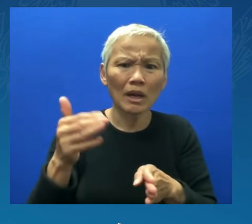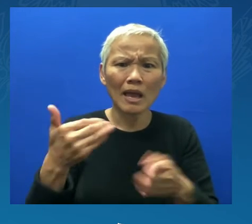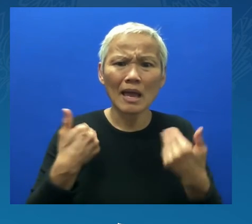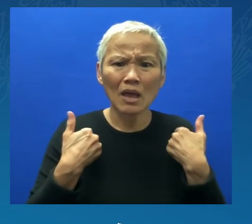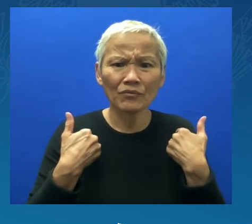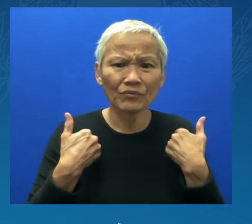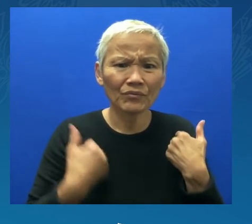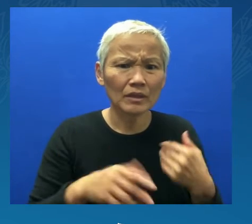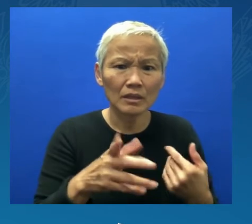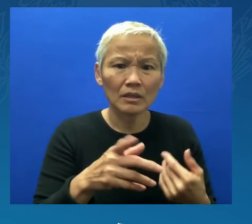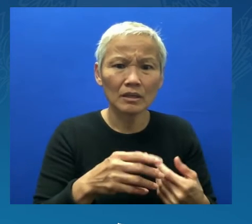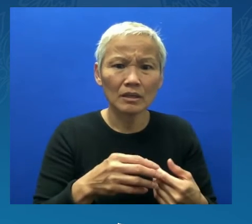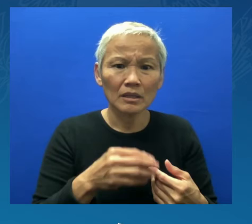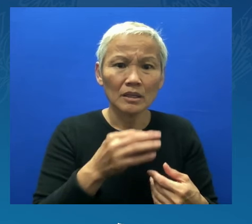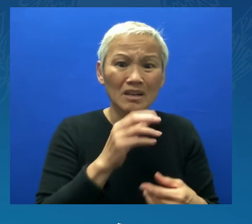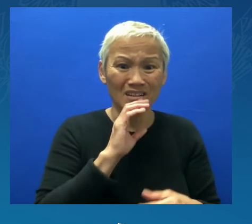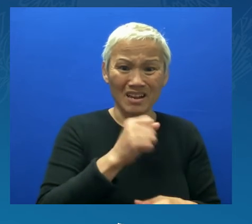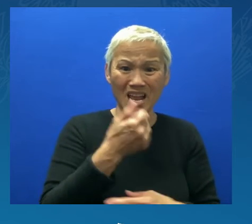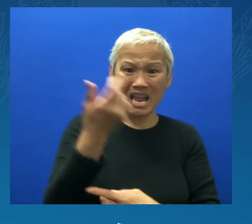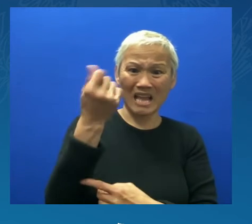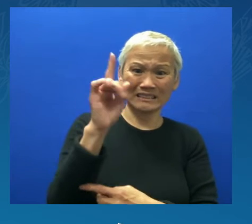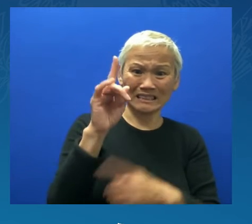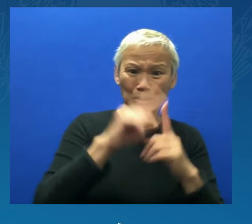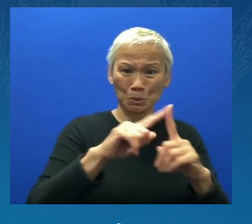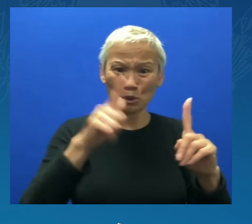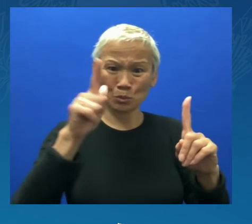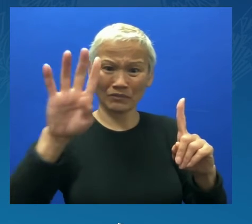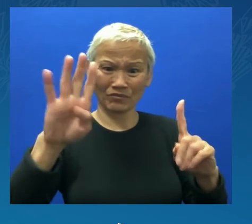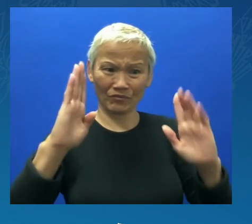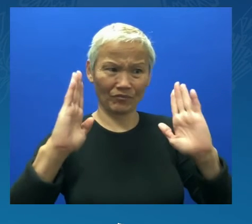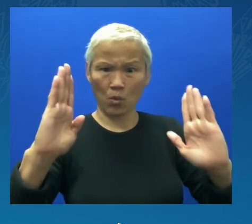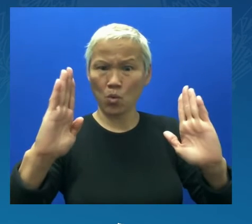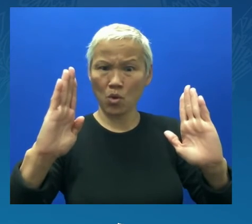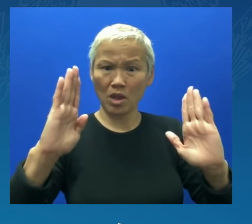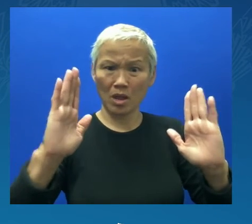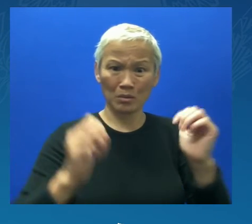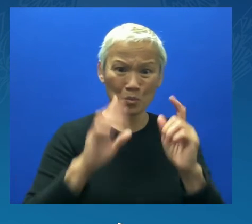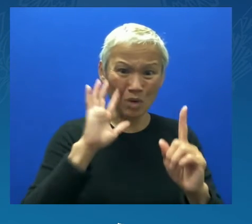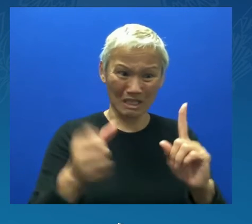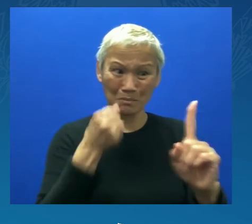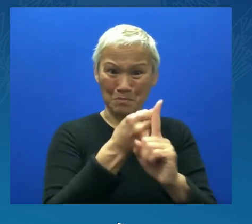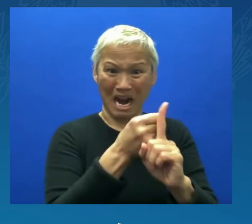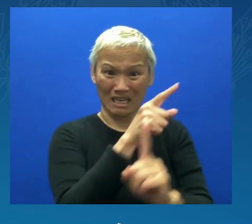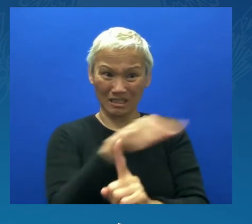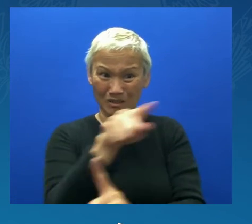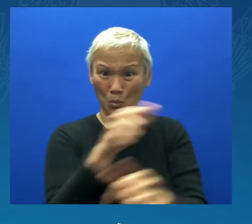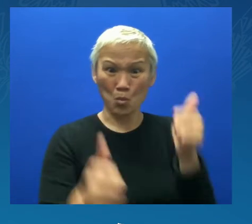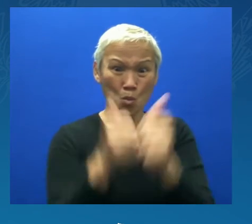which are the age range that is most affected by this issue, it is universities and colleges and community colleges.